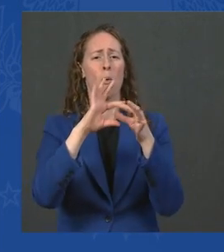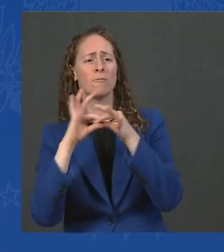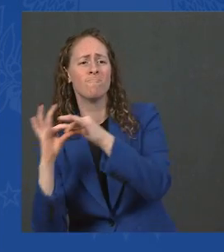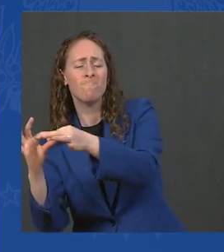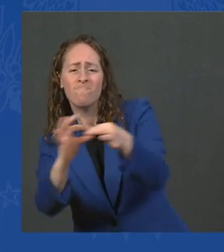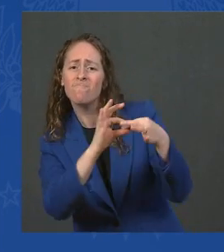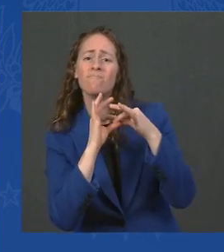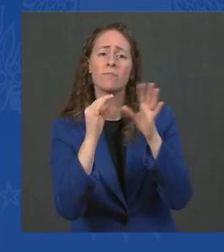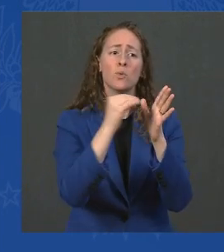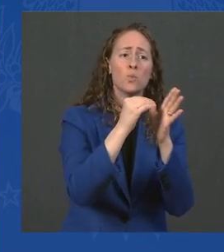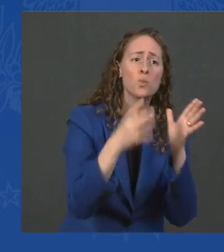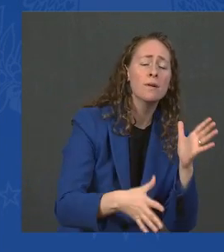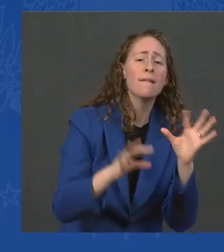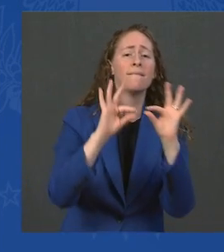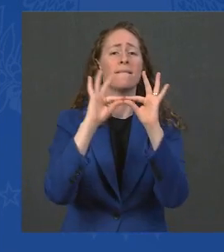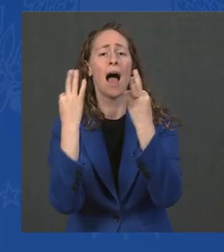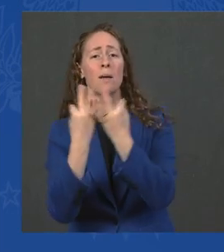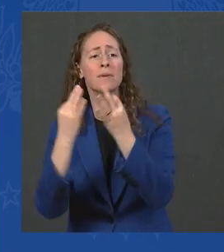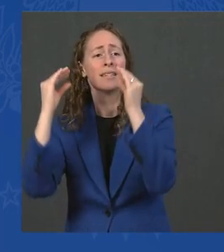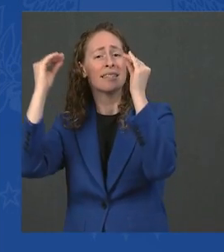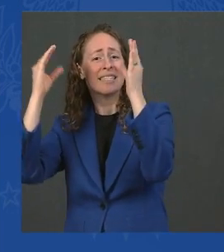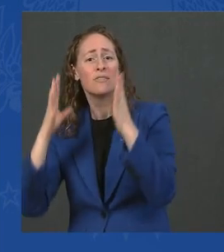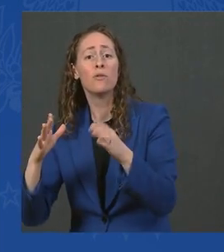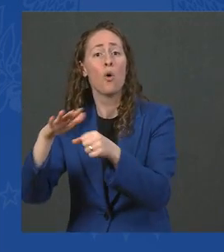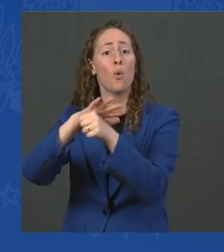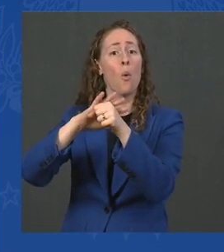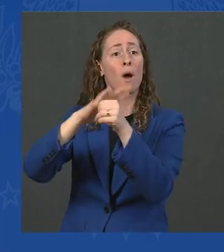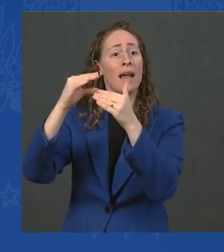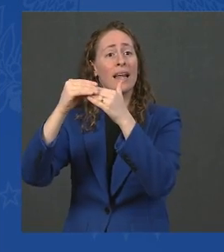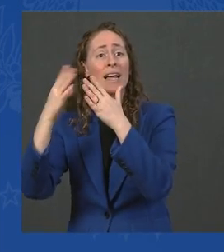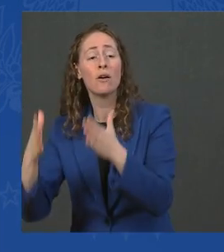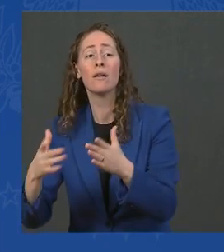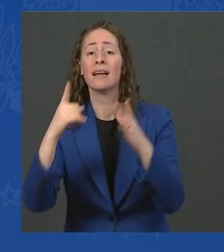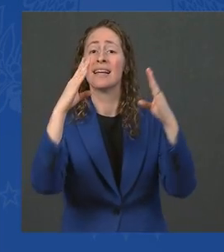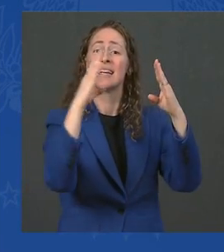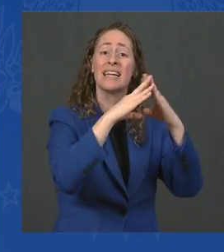and local leaders, cities and states coming together